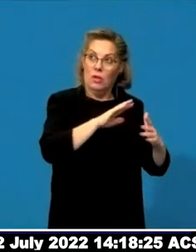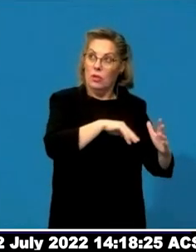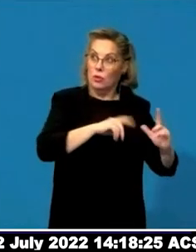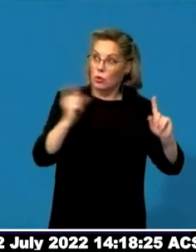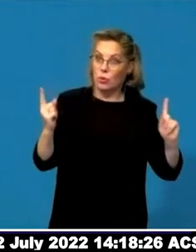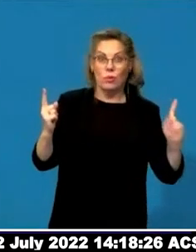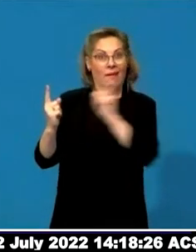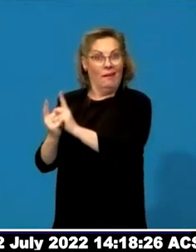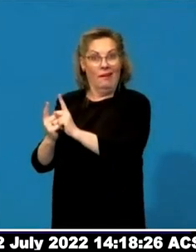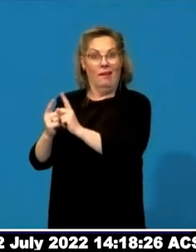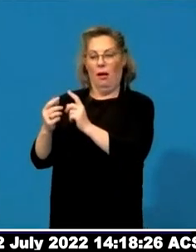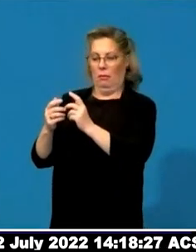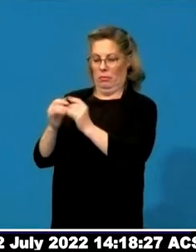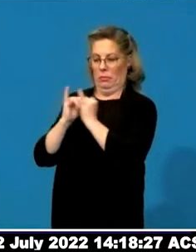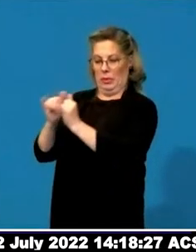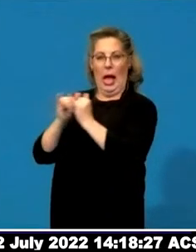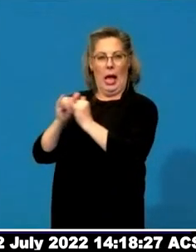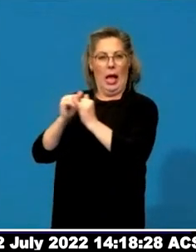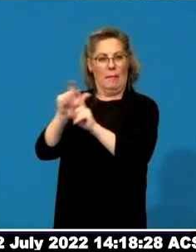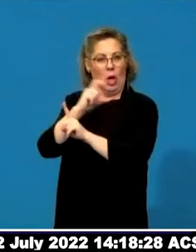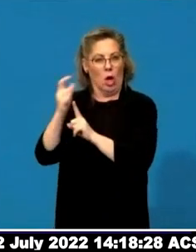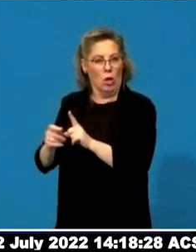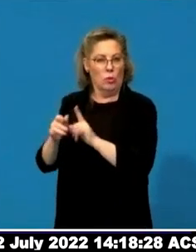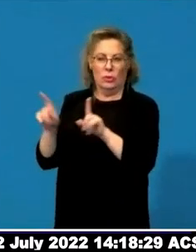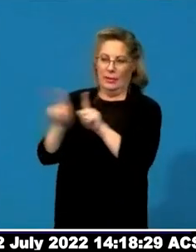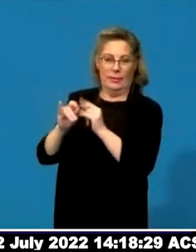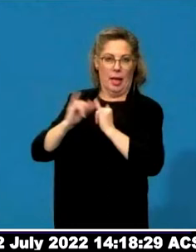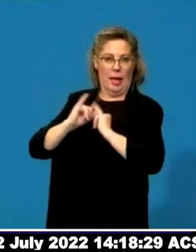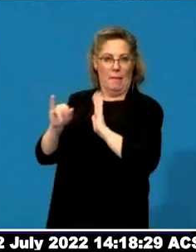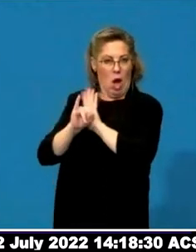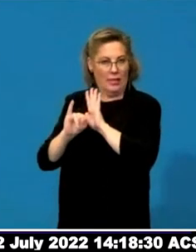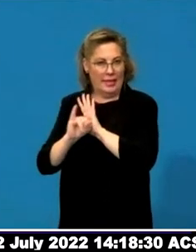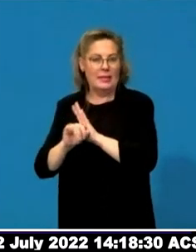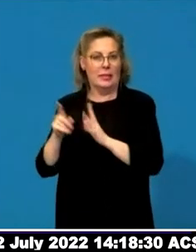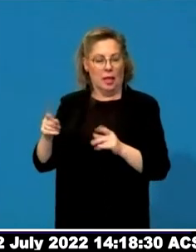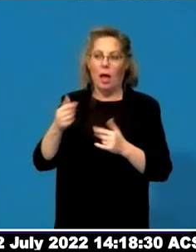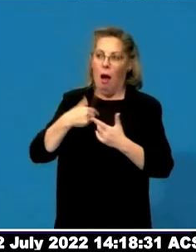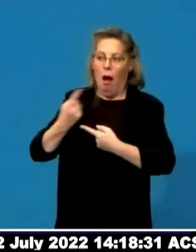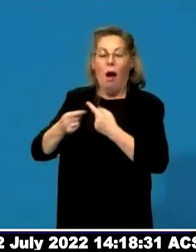and understanding about community, but the scheme is - is largely, yeah,